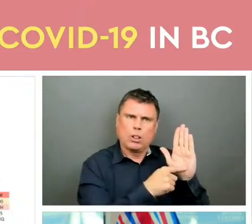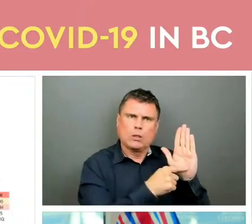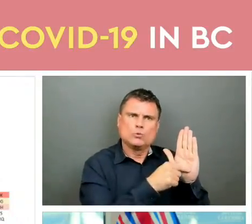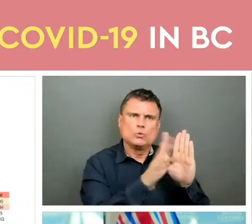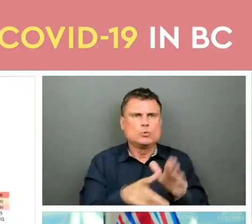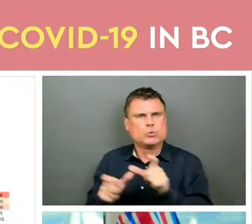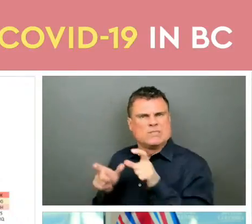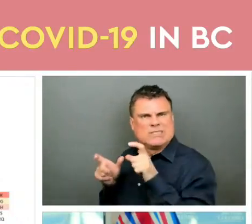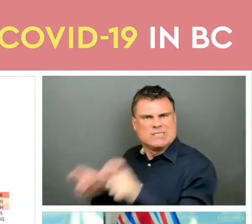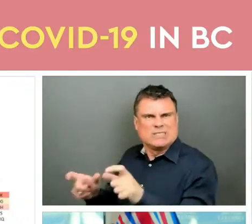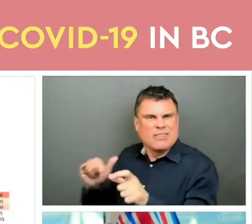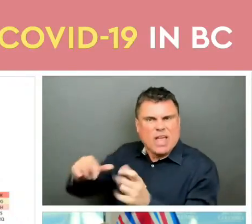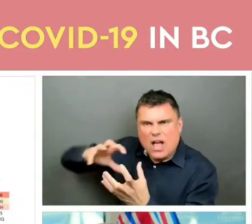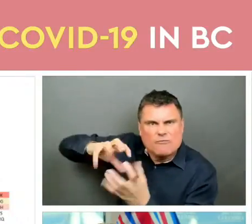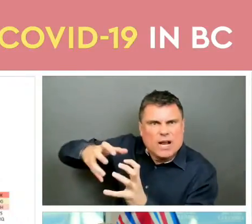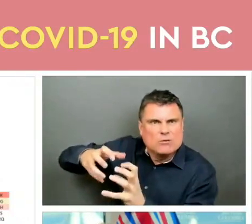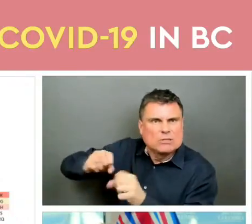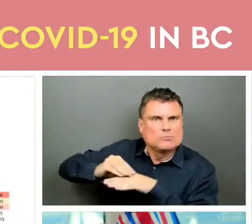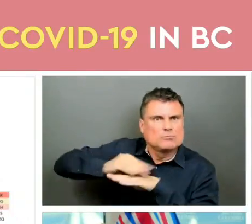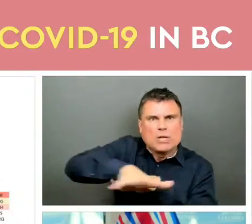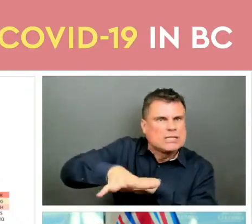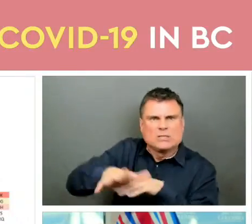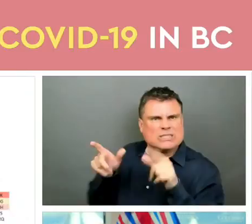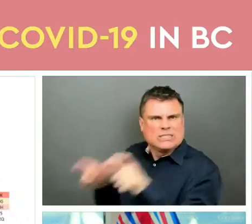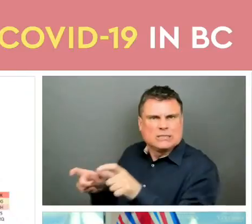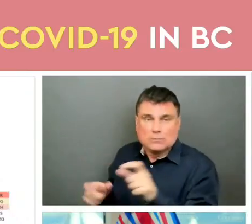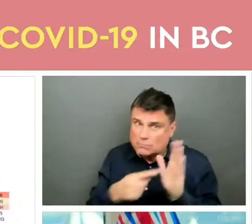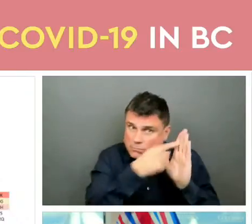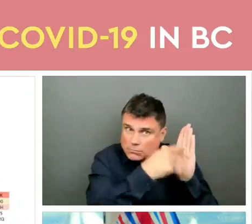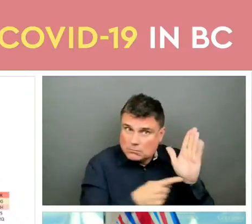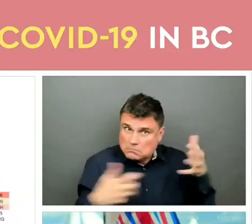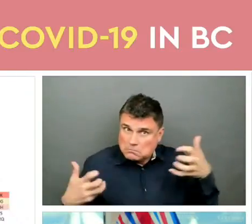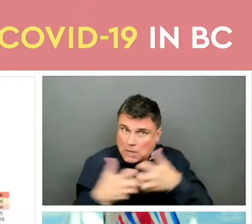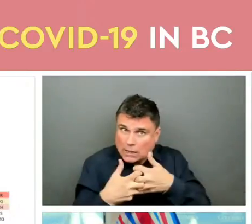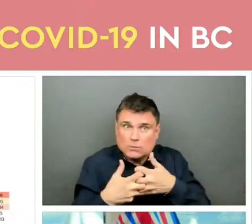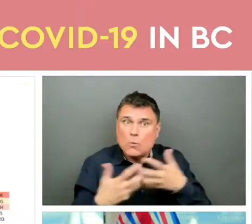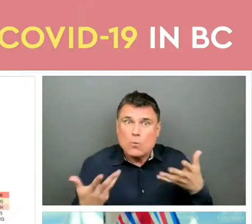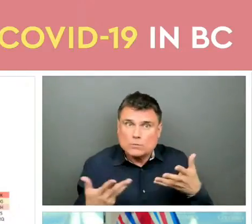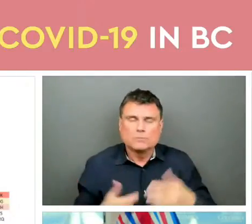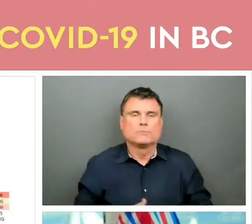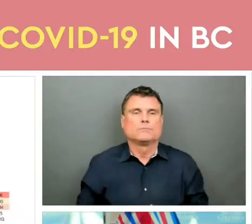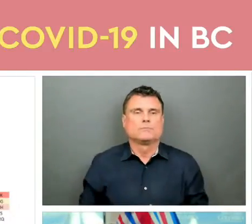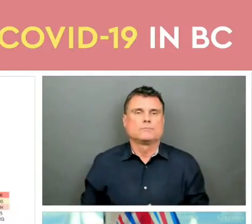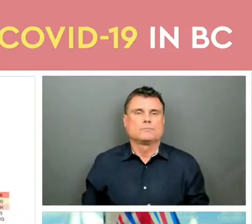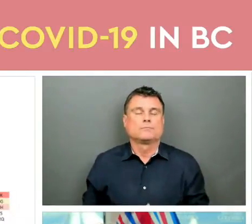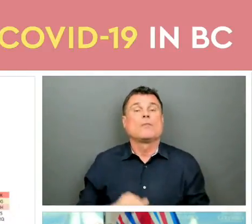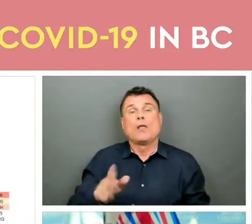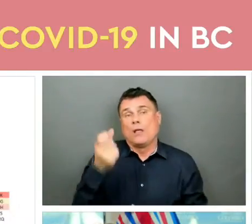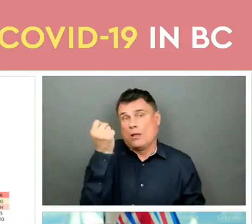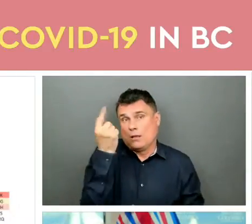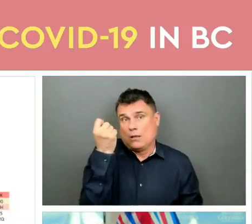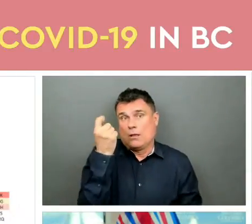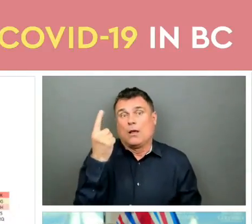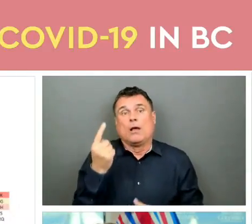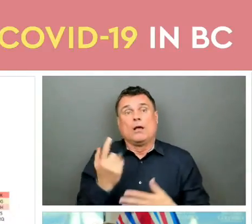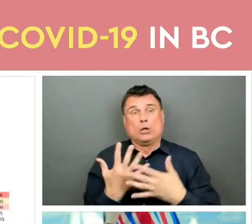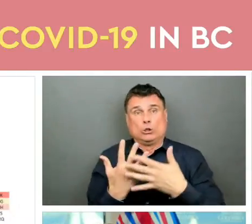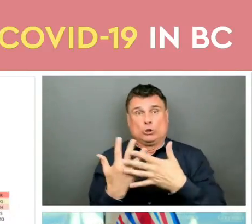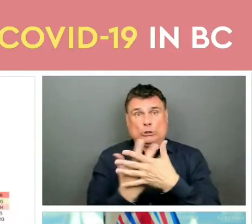So as I said, we can't tell with the screening test alone whether it is that exact variant of concern or